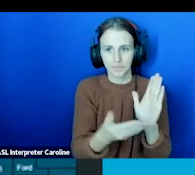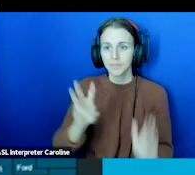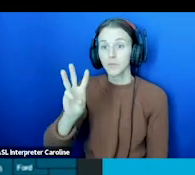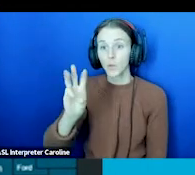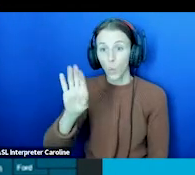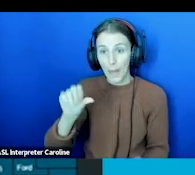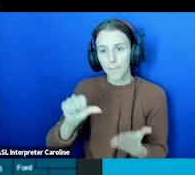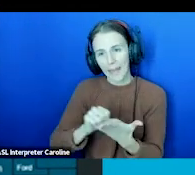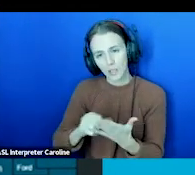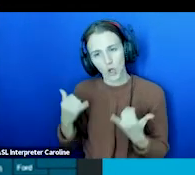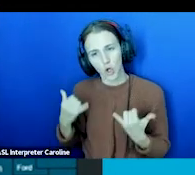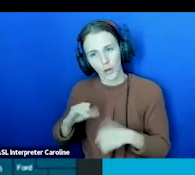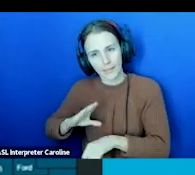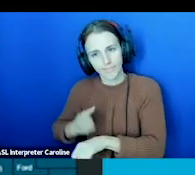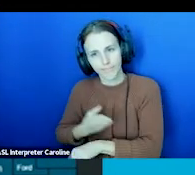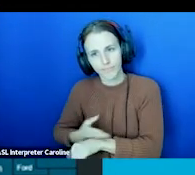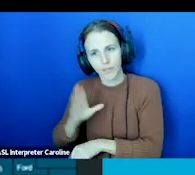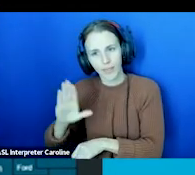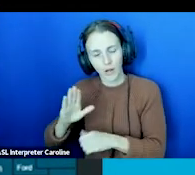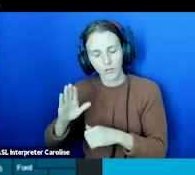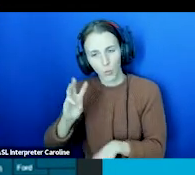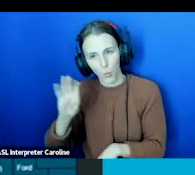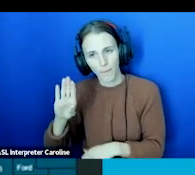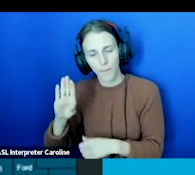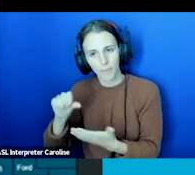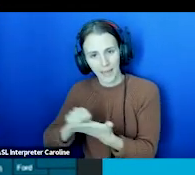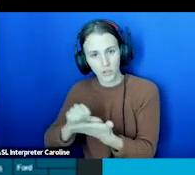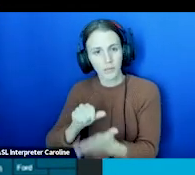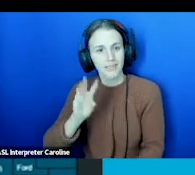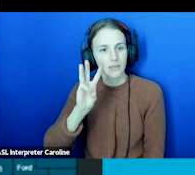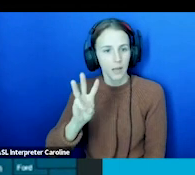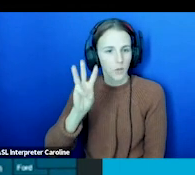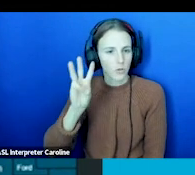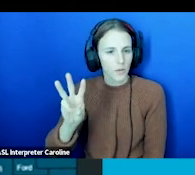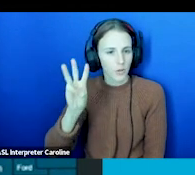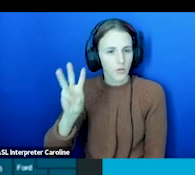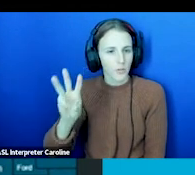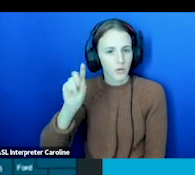THE LOCAL OFFICE THAT SUPPLIES IN A PARTICULAR COUNTY, YOU CAN GO TO THE WEBSITE THAT IS UNDER CONSTRUCTION,